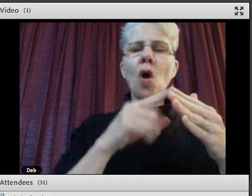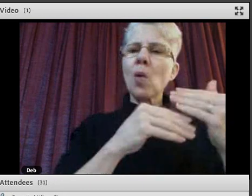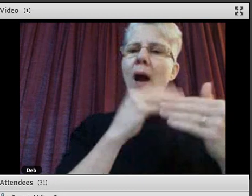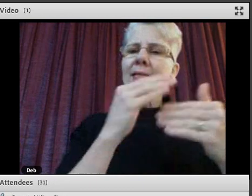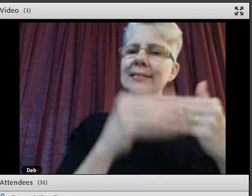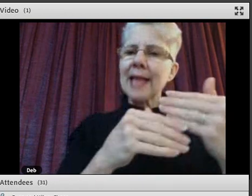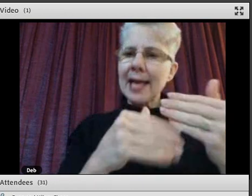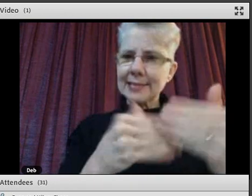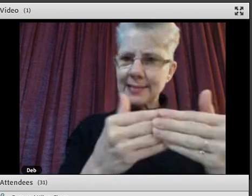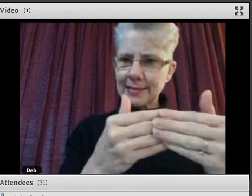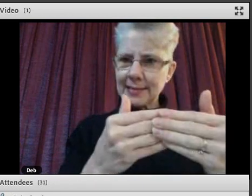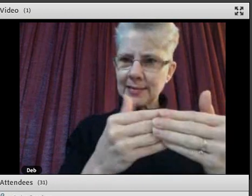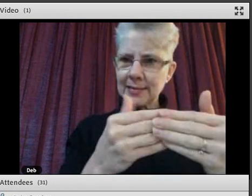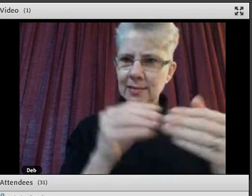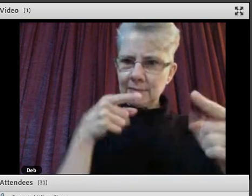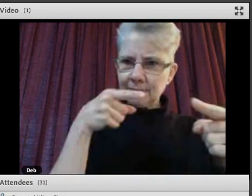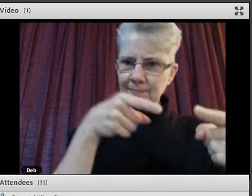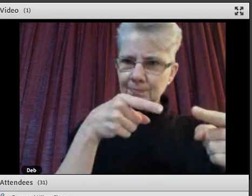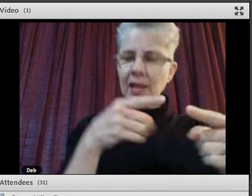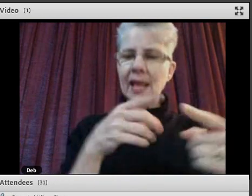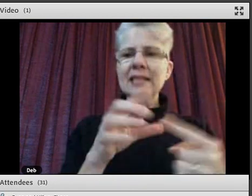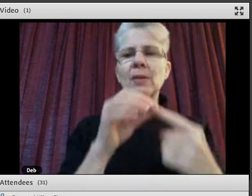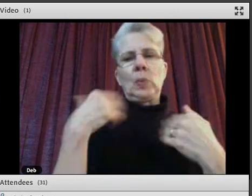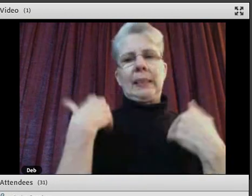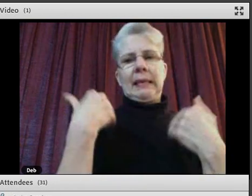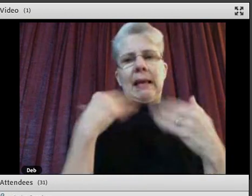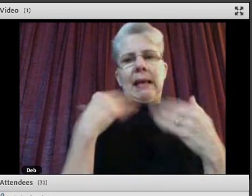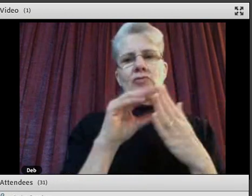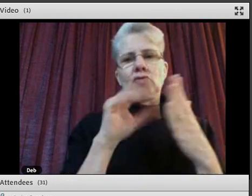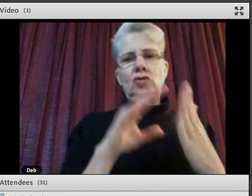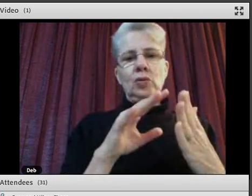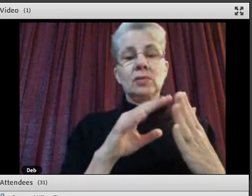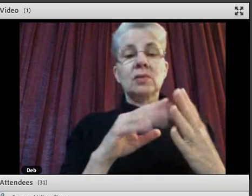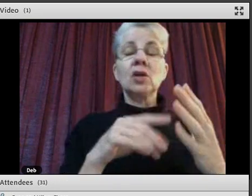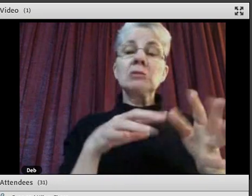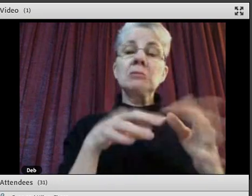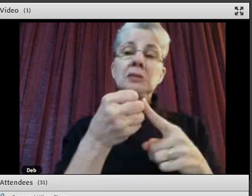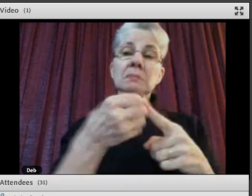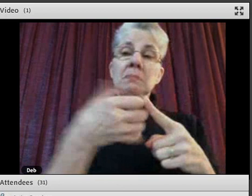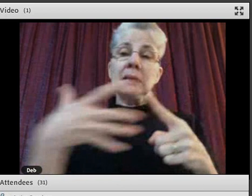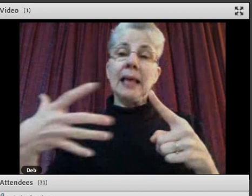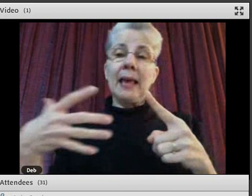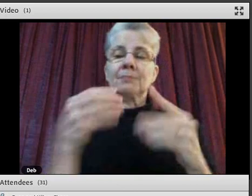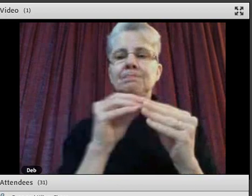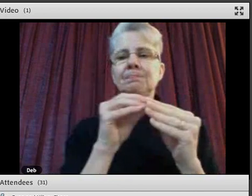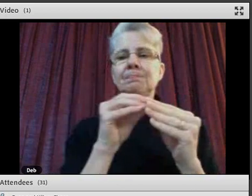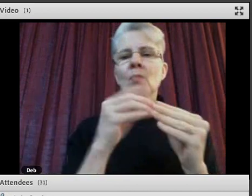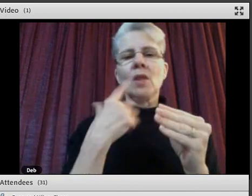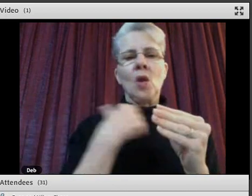especially with our younger students. To add to this a little bit, we have another wrench we're going to throw in here --